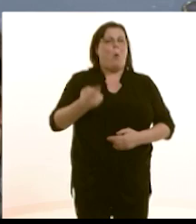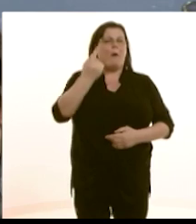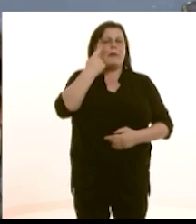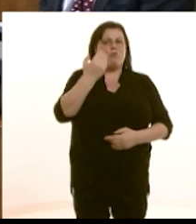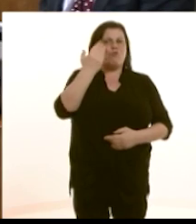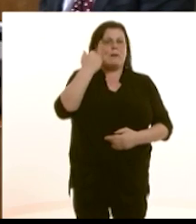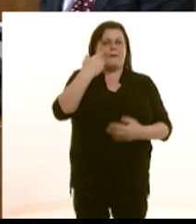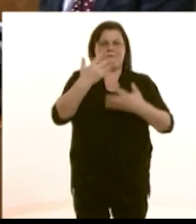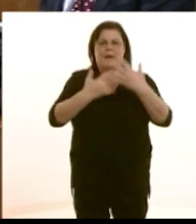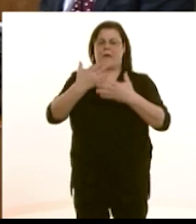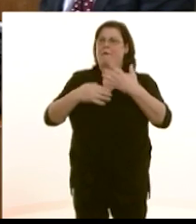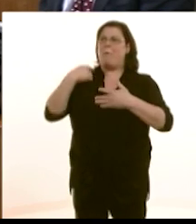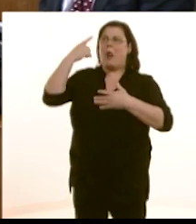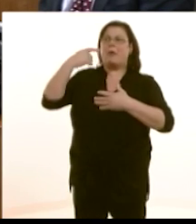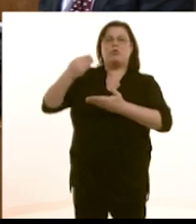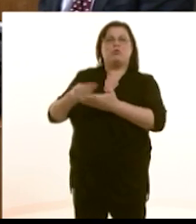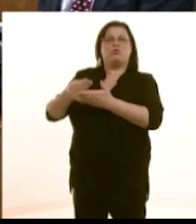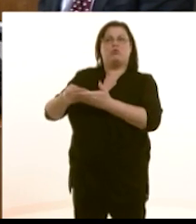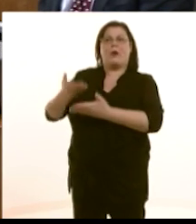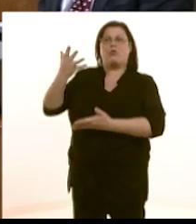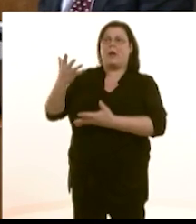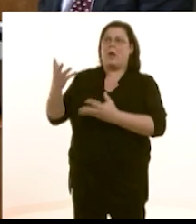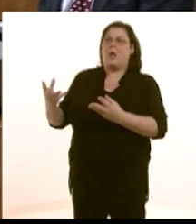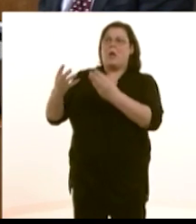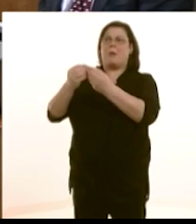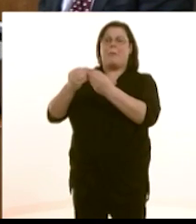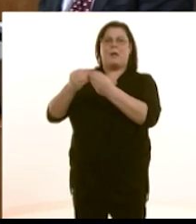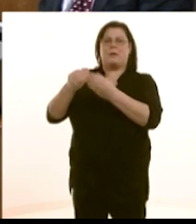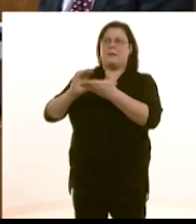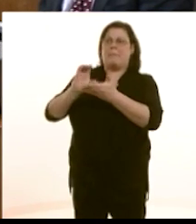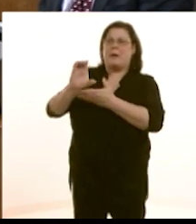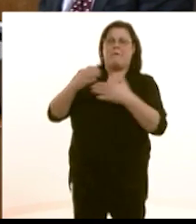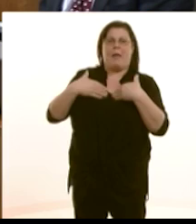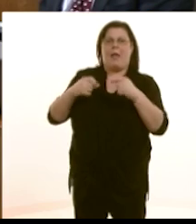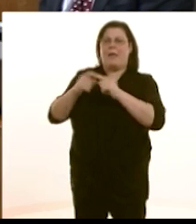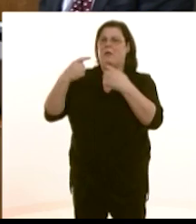the Treasury, that combined spending per head on health and social services was 7 per cent